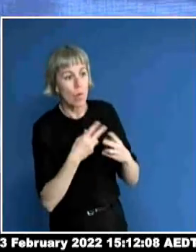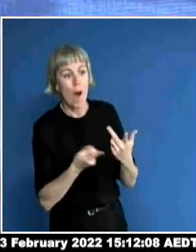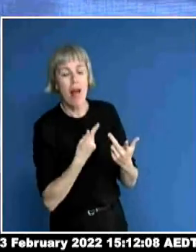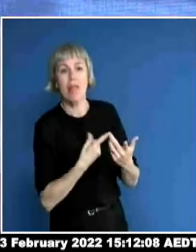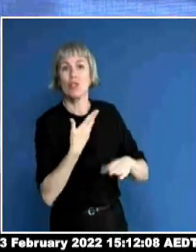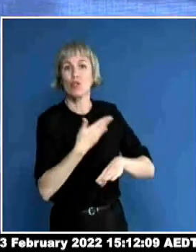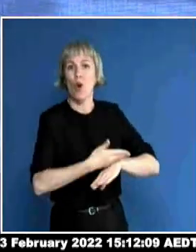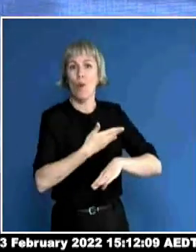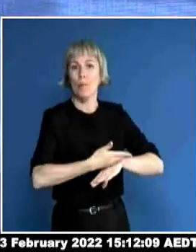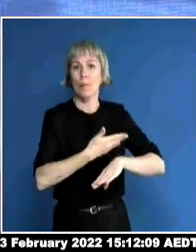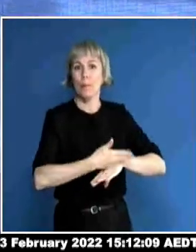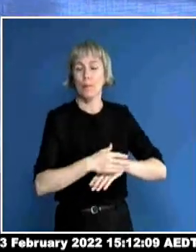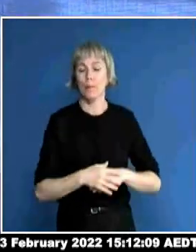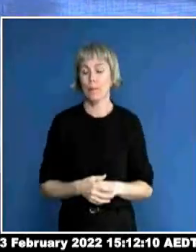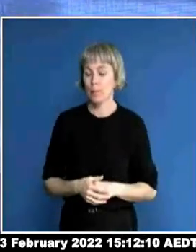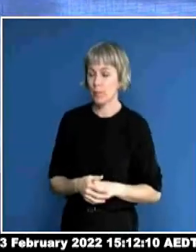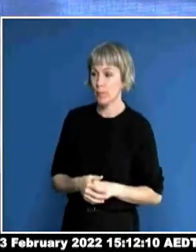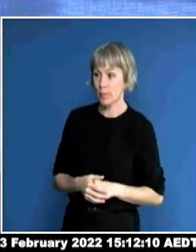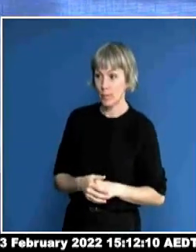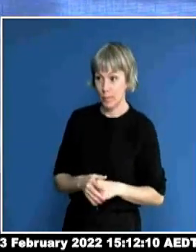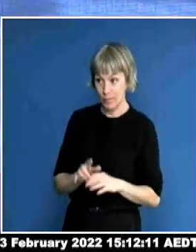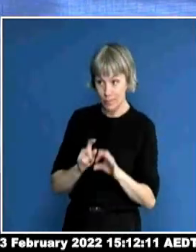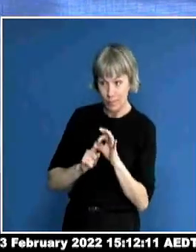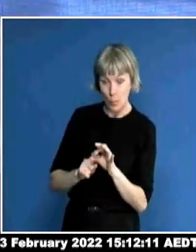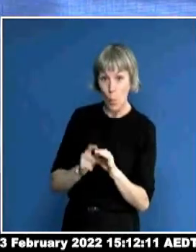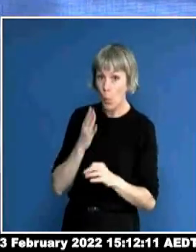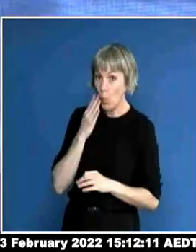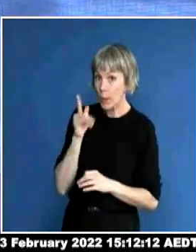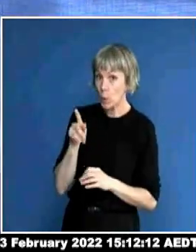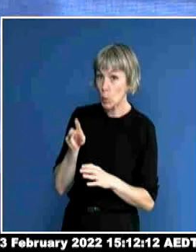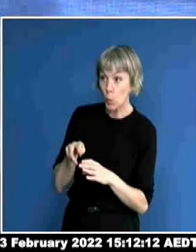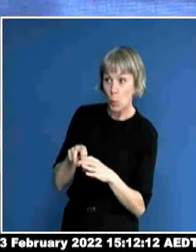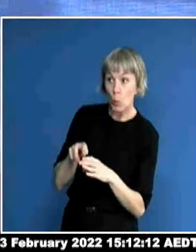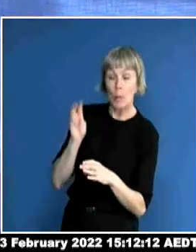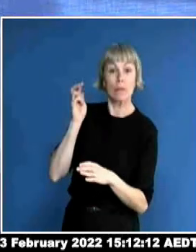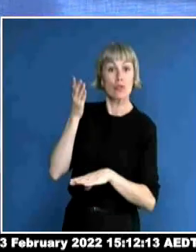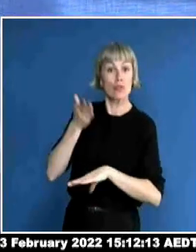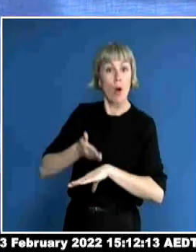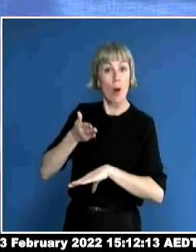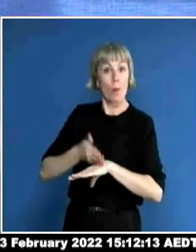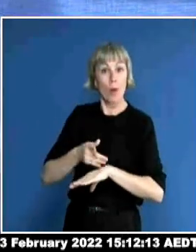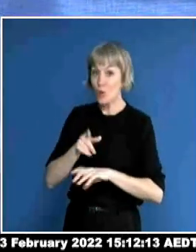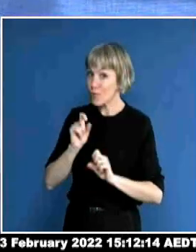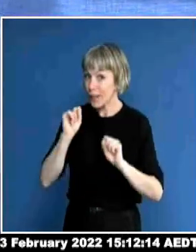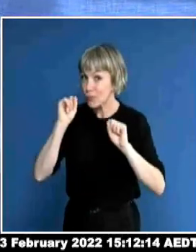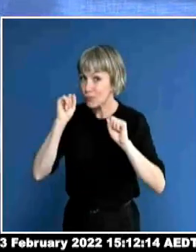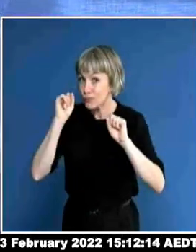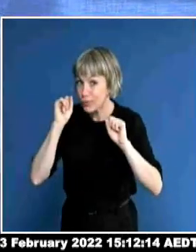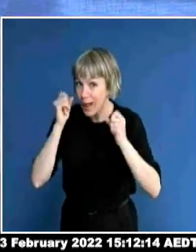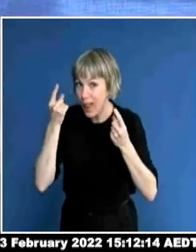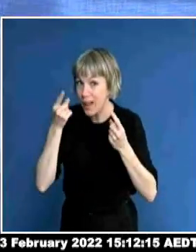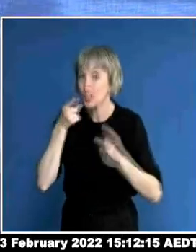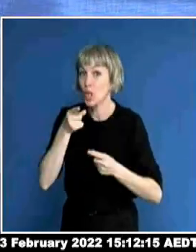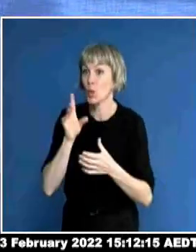employment that you were also, in effect, leaving AimBig as your DES provider.